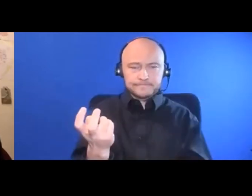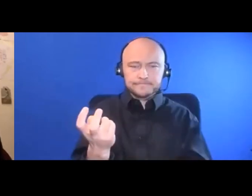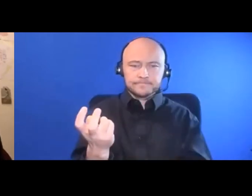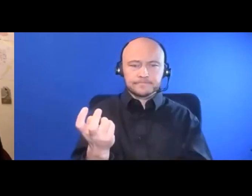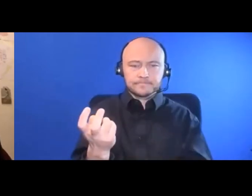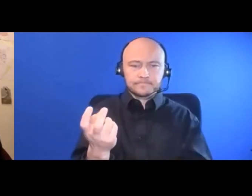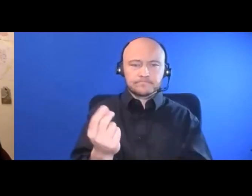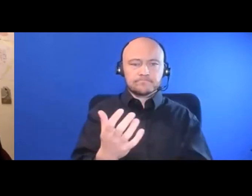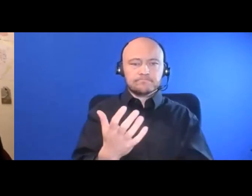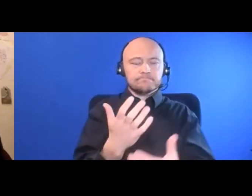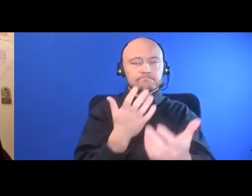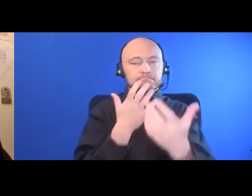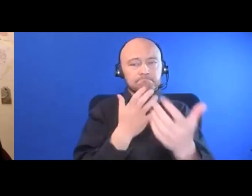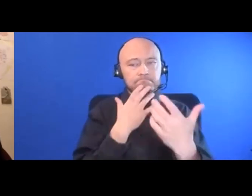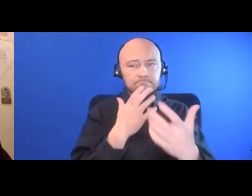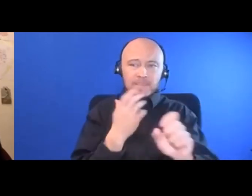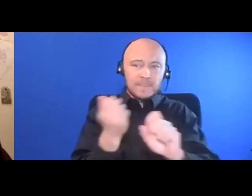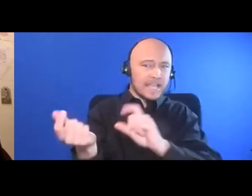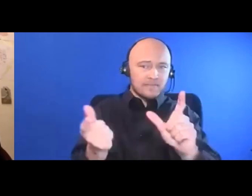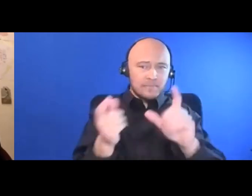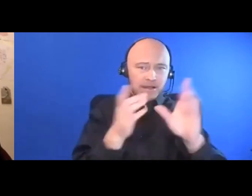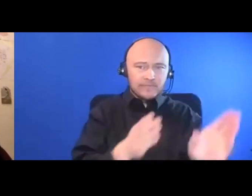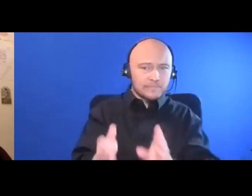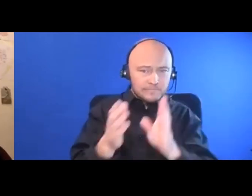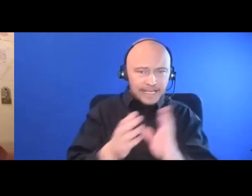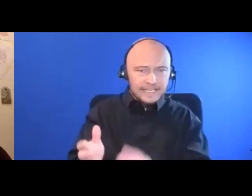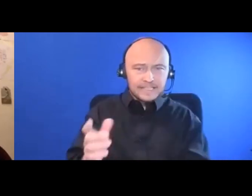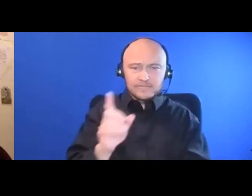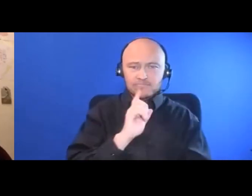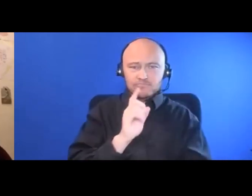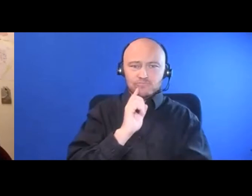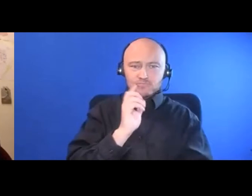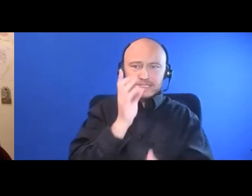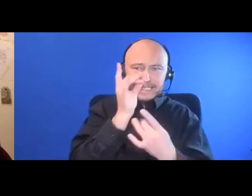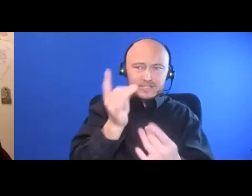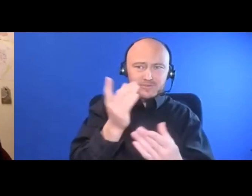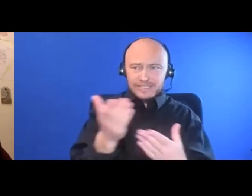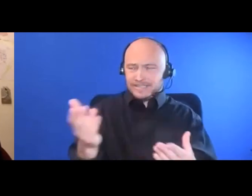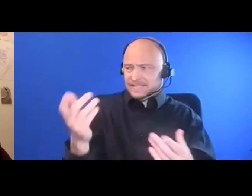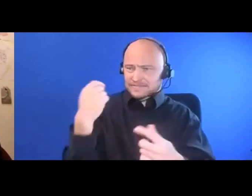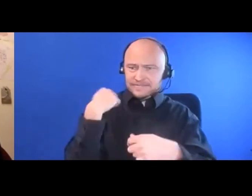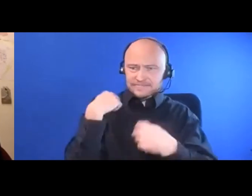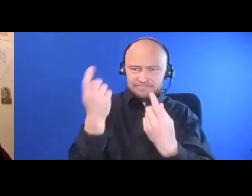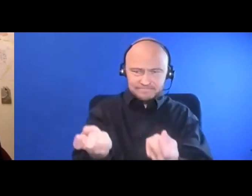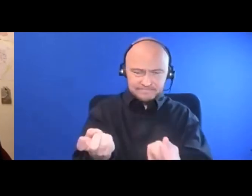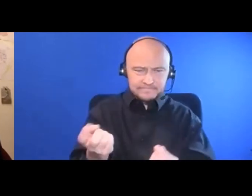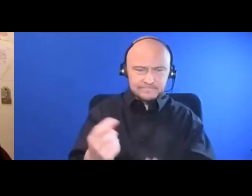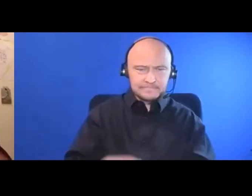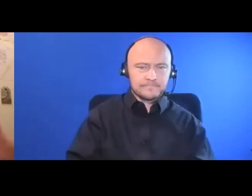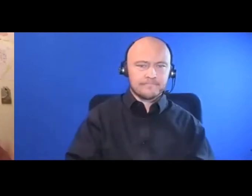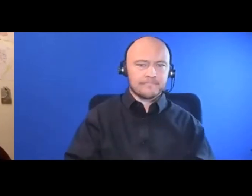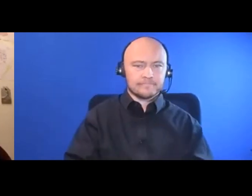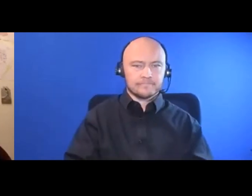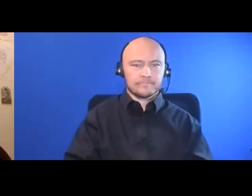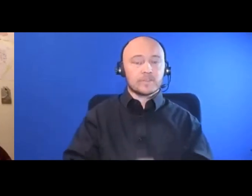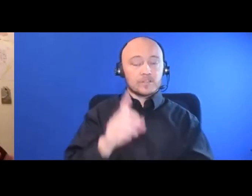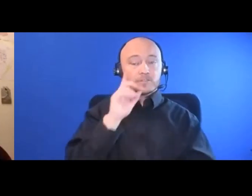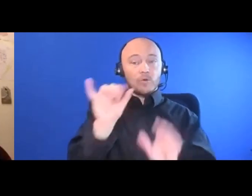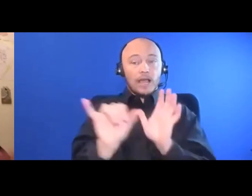I wanna thank everyone for organizing it and for saying such really interesting thing so far. So, I do identify as disabled,